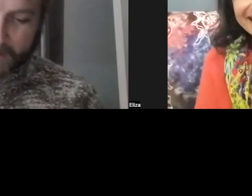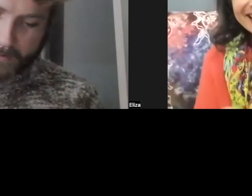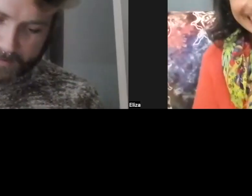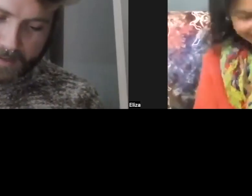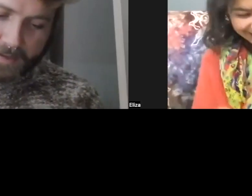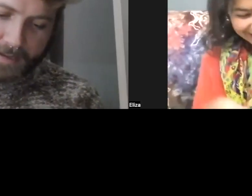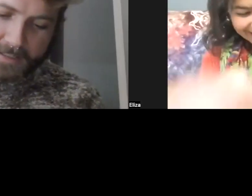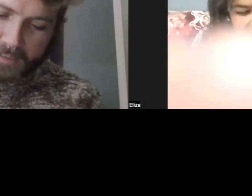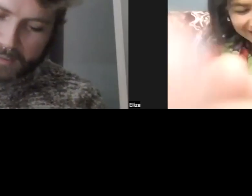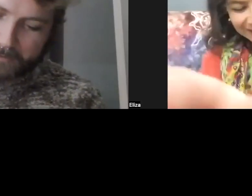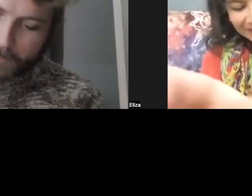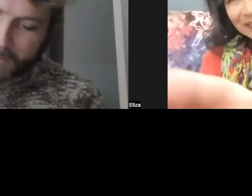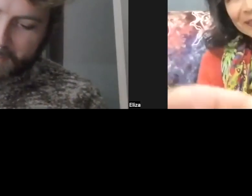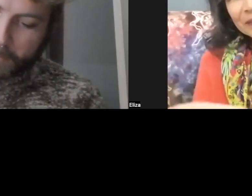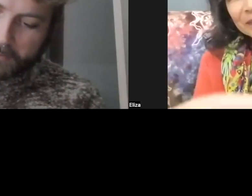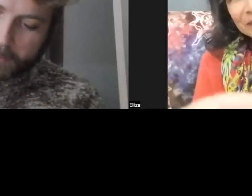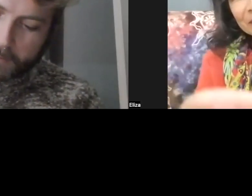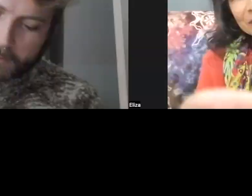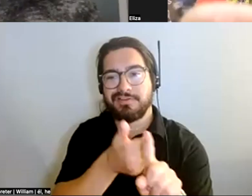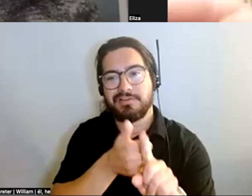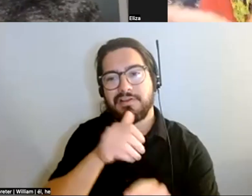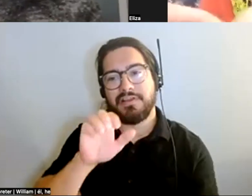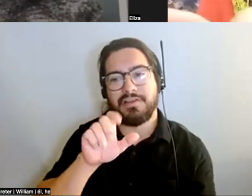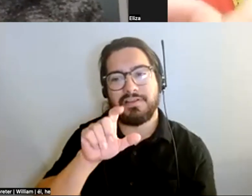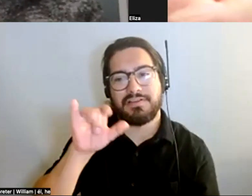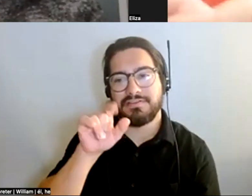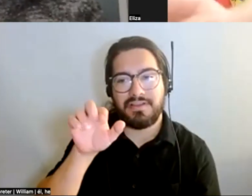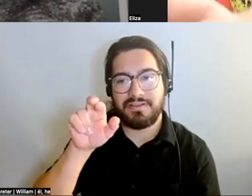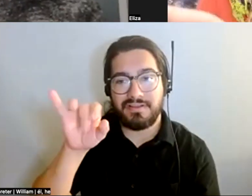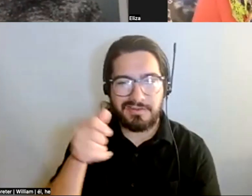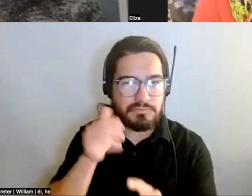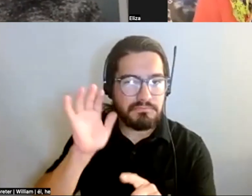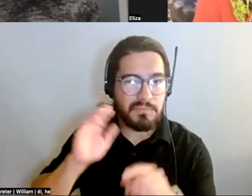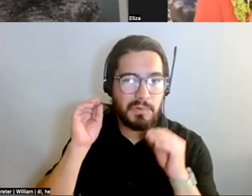Caracas, Venezuela, 1961) was formerly a professor in the Department of Humanities